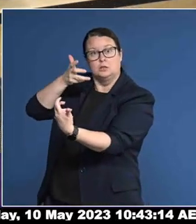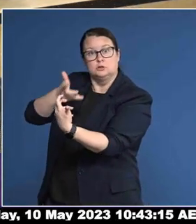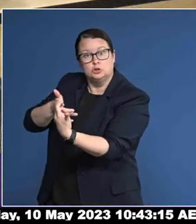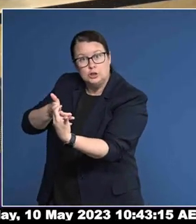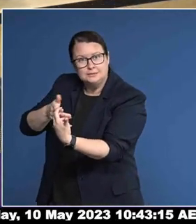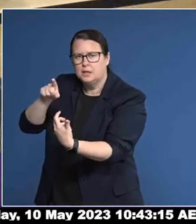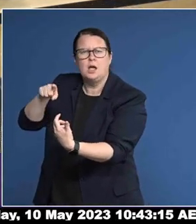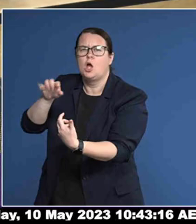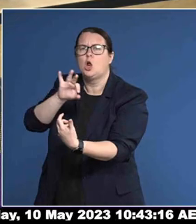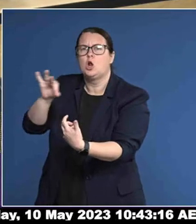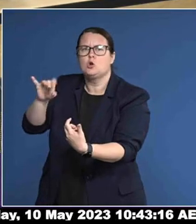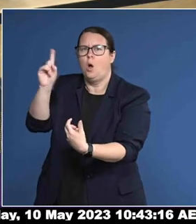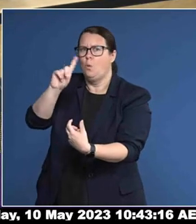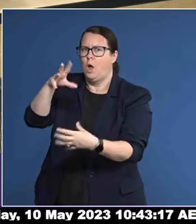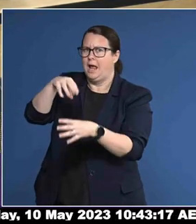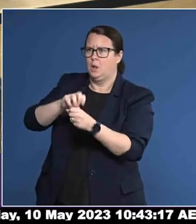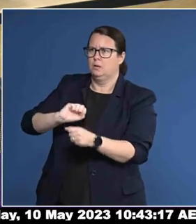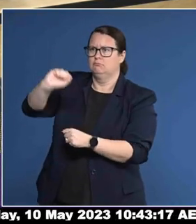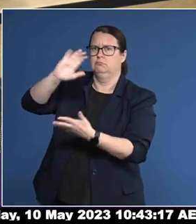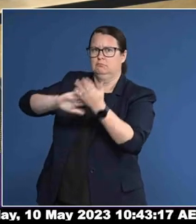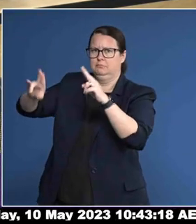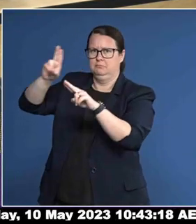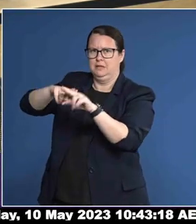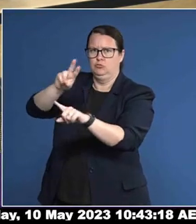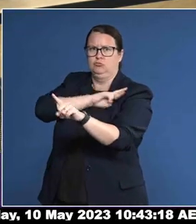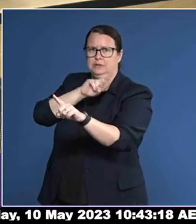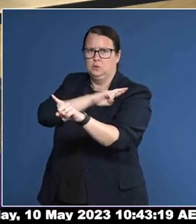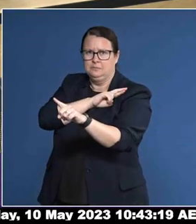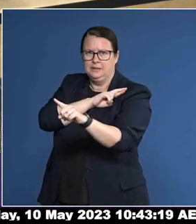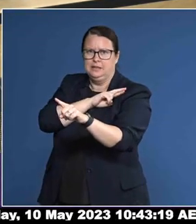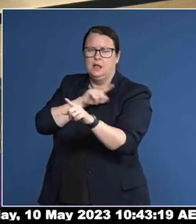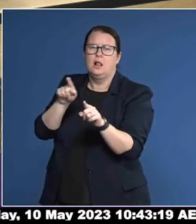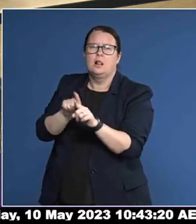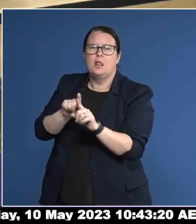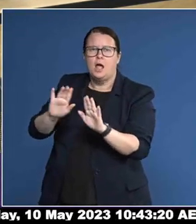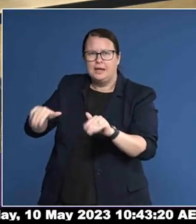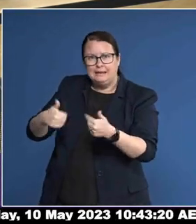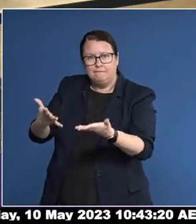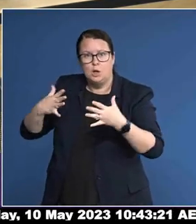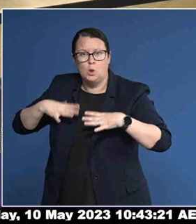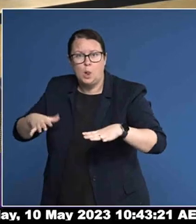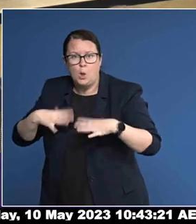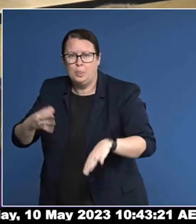responsibility of parents and carers, such as providing clothing and food.' That's right.